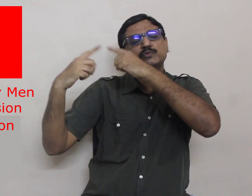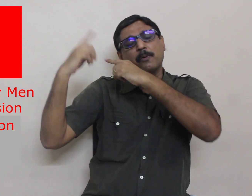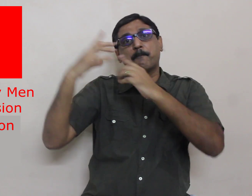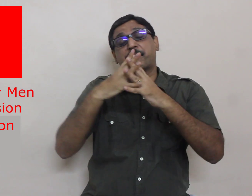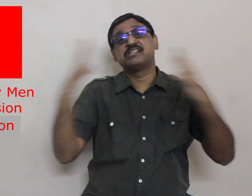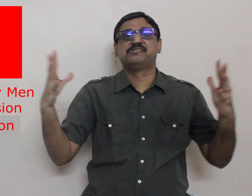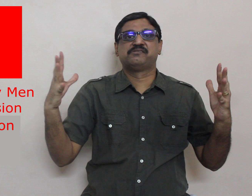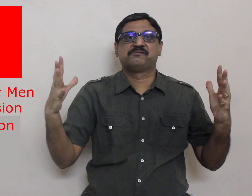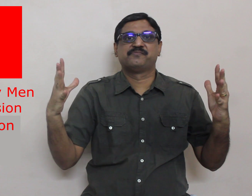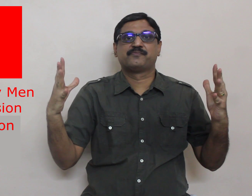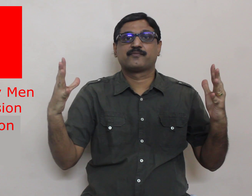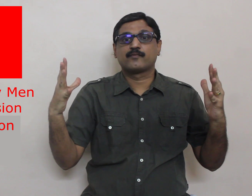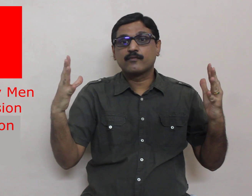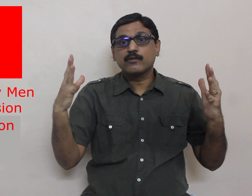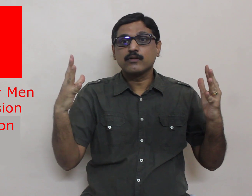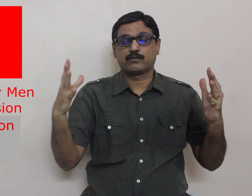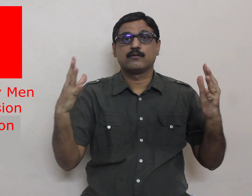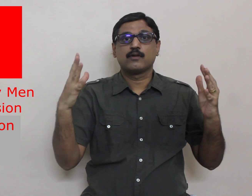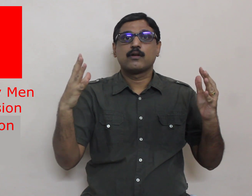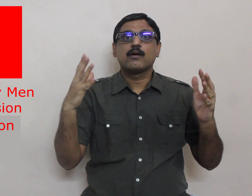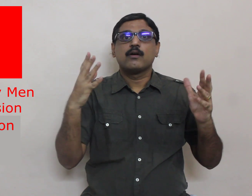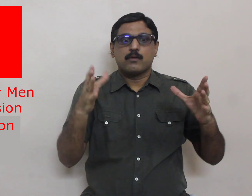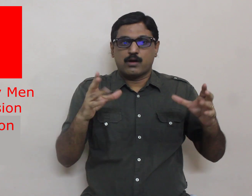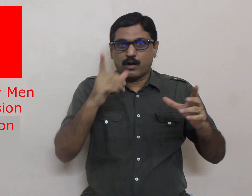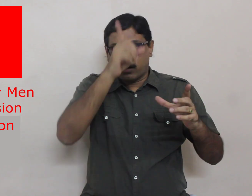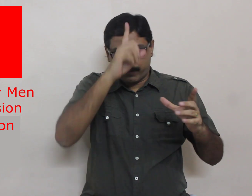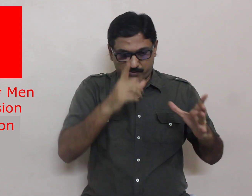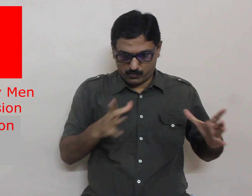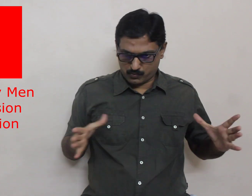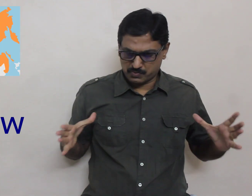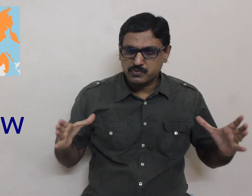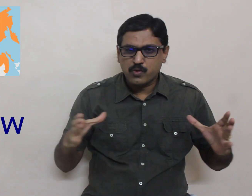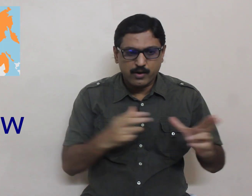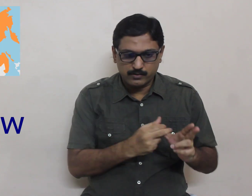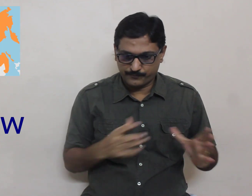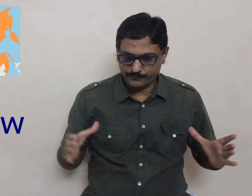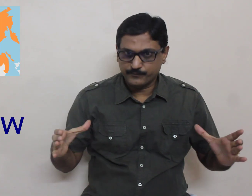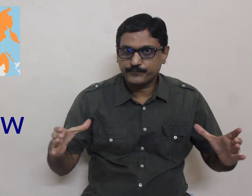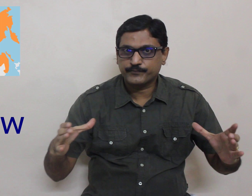It was the biggest ground invasion in the history.